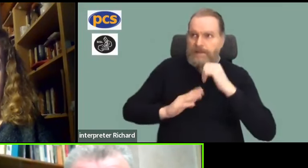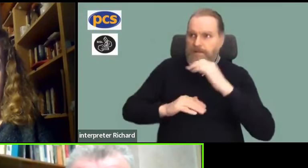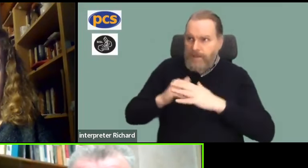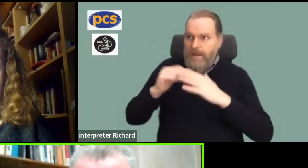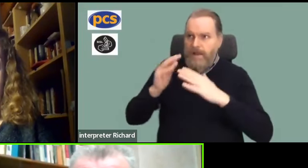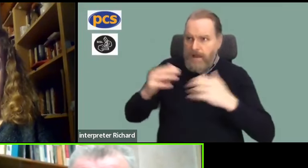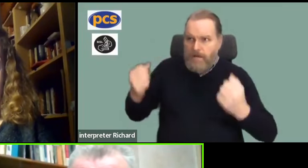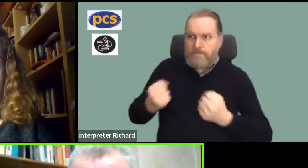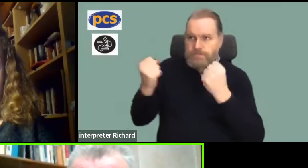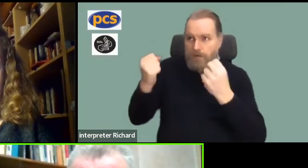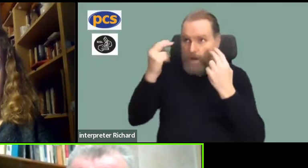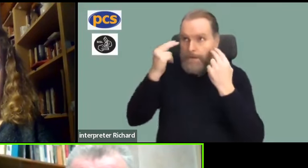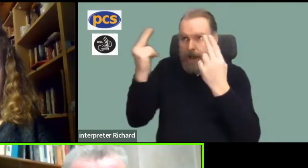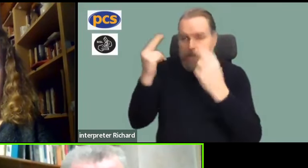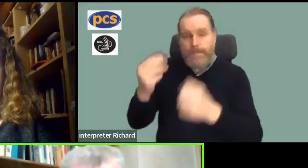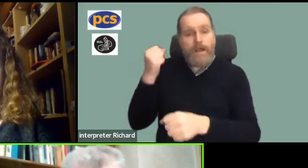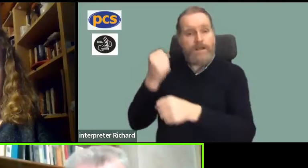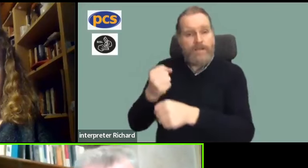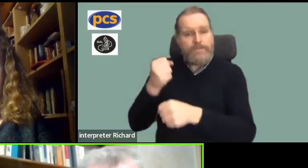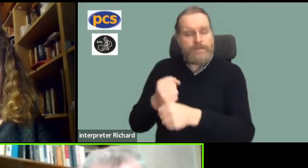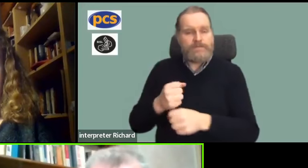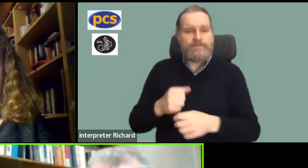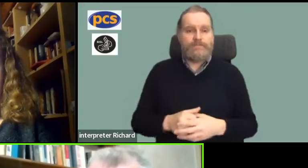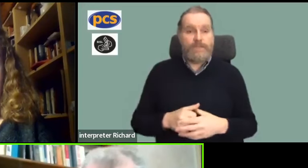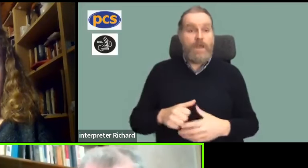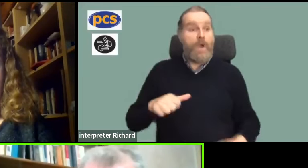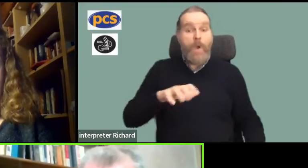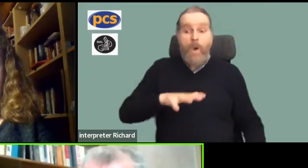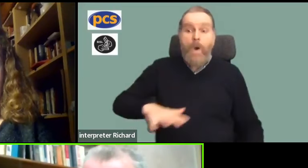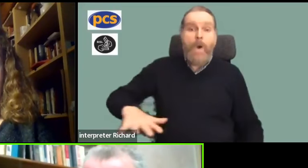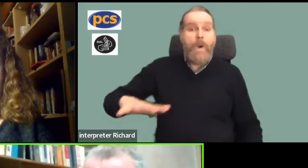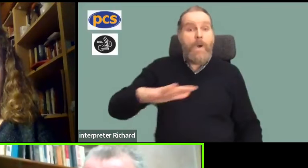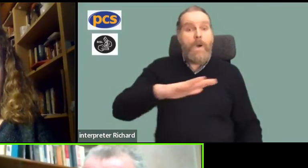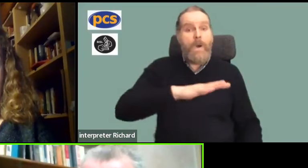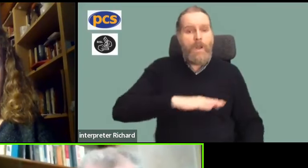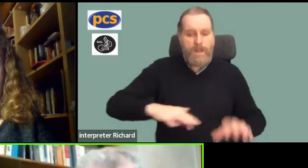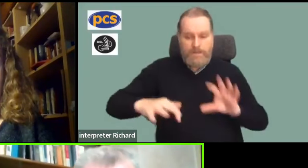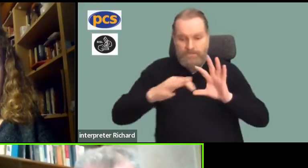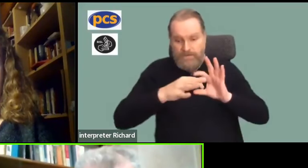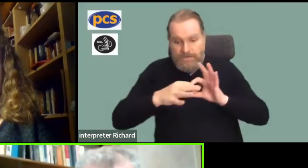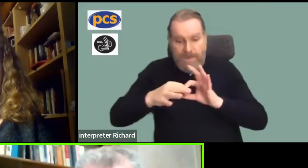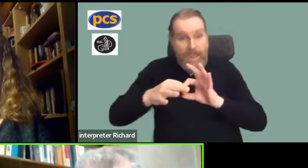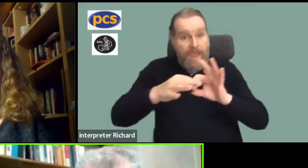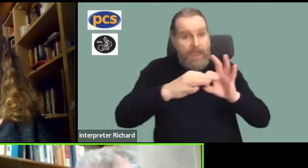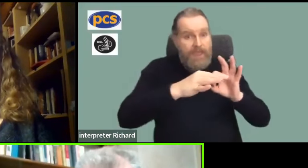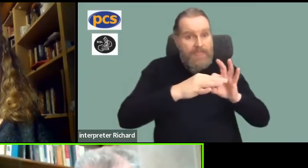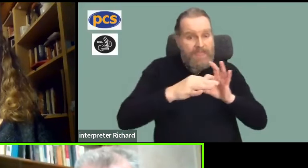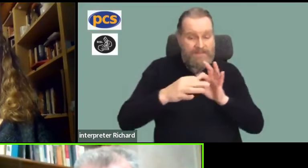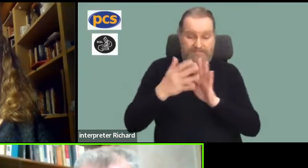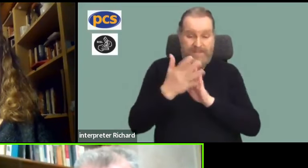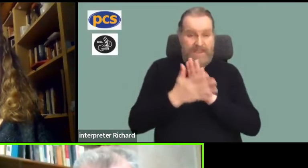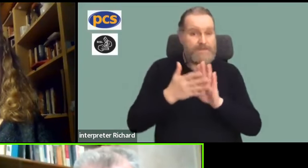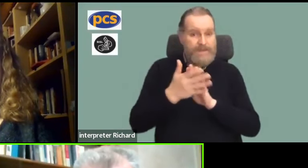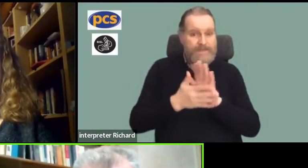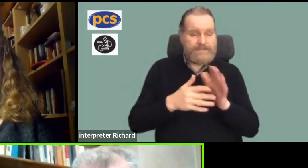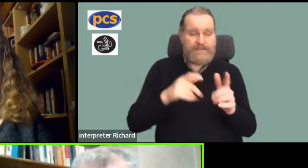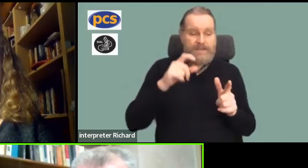of of building on what we, of building on what we are actually doing. And actually doing. And so, with all of that might so with all of that, my view is all